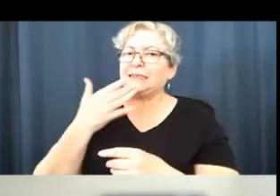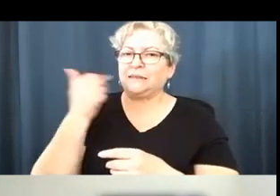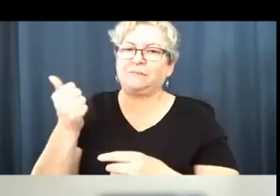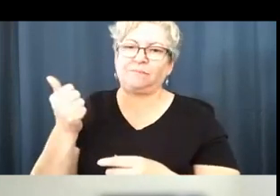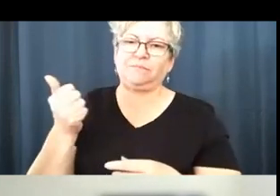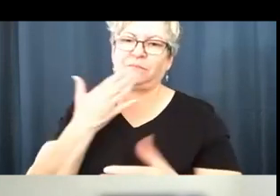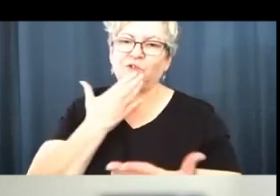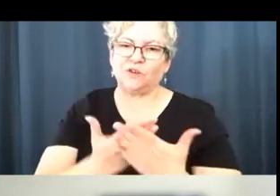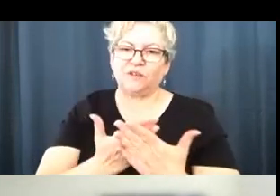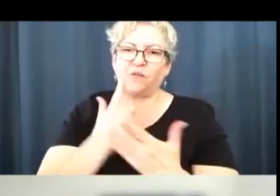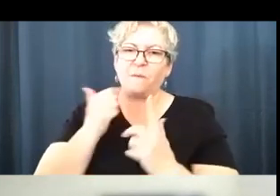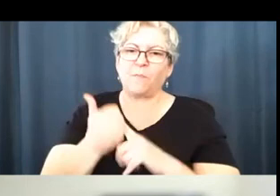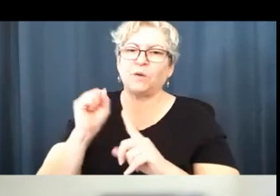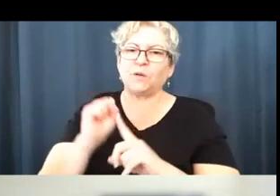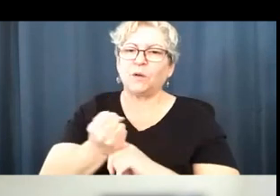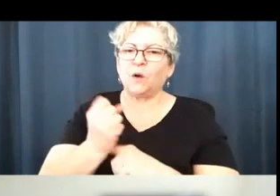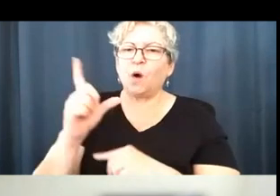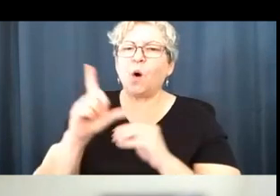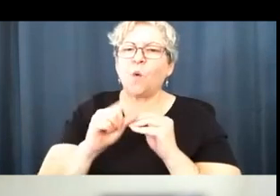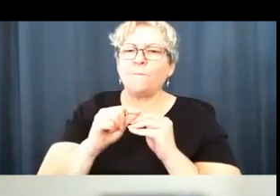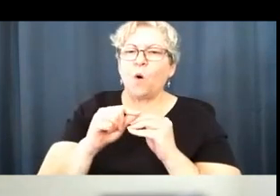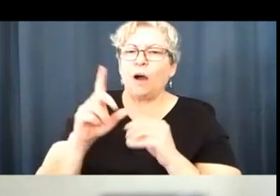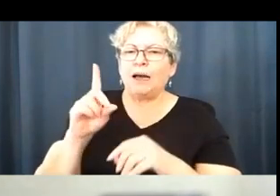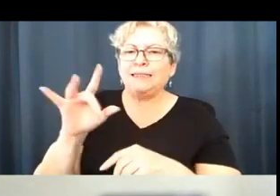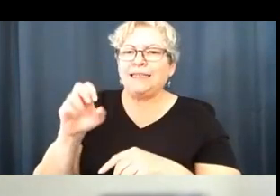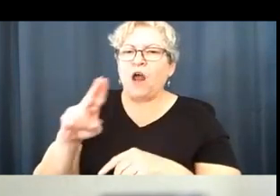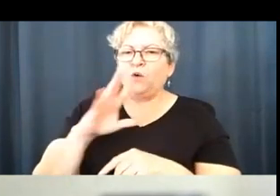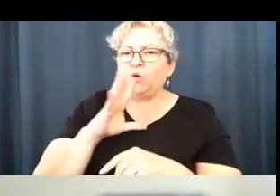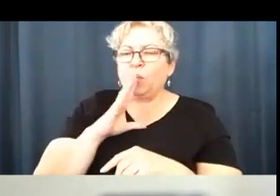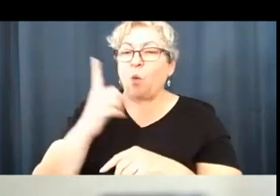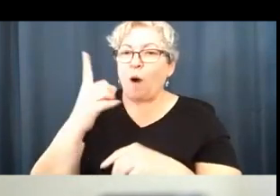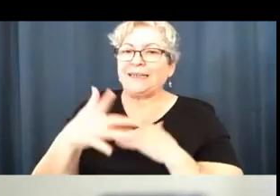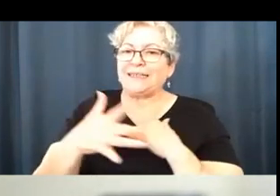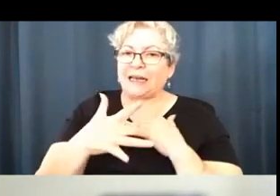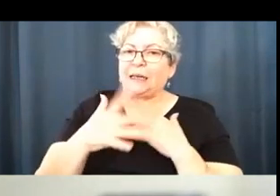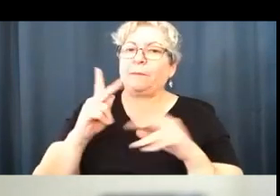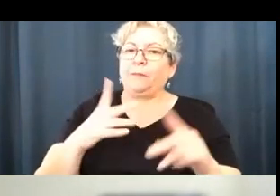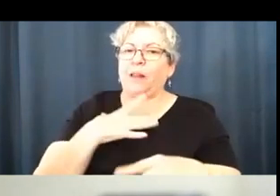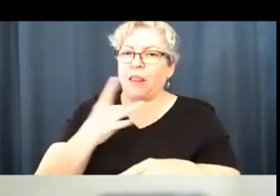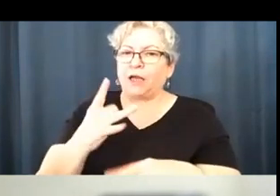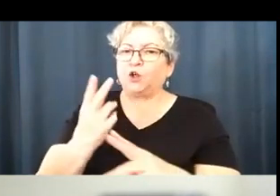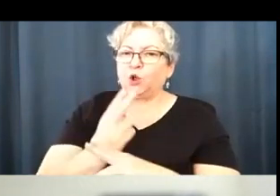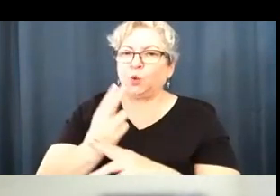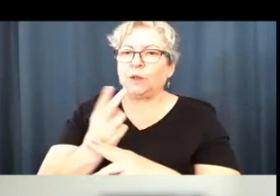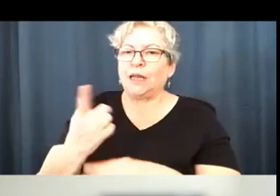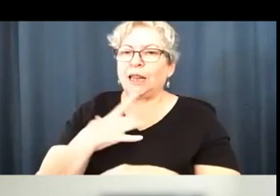All right, one other thing, one technique that some blind people use is, they can put all the links in a list